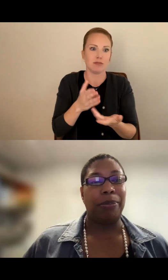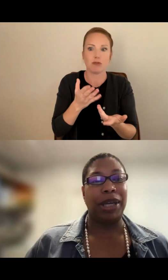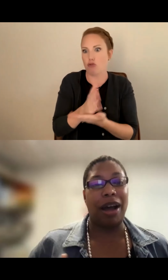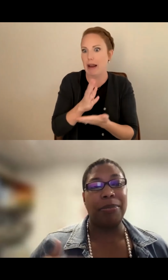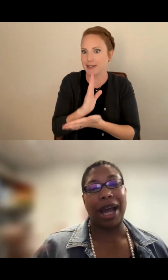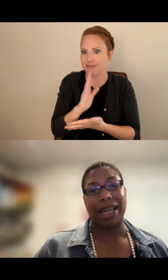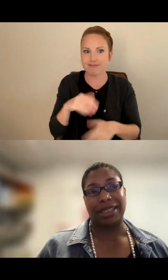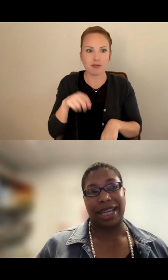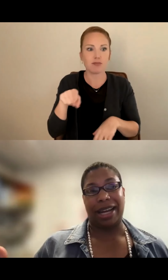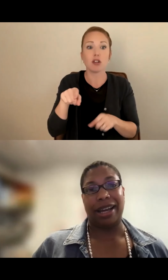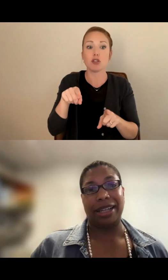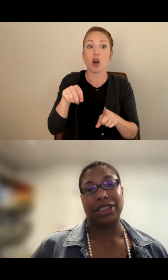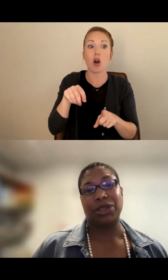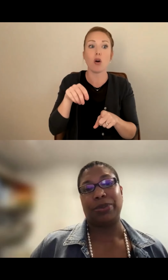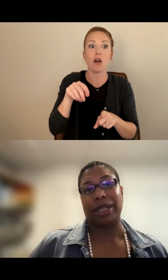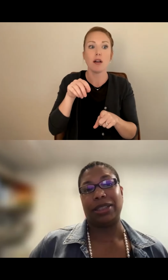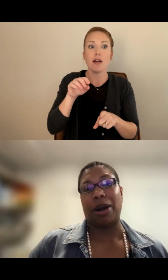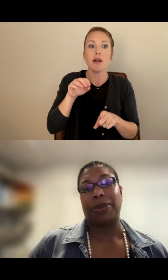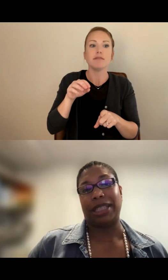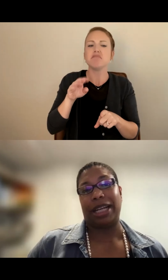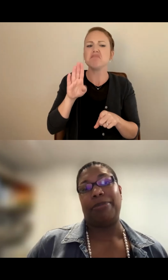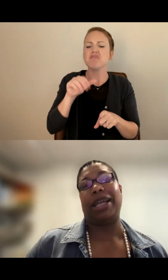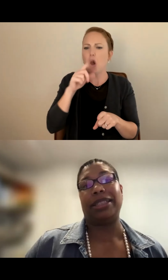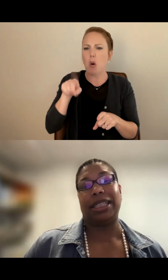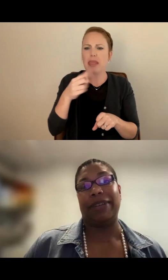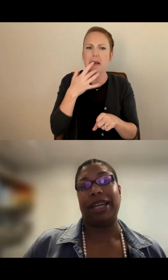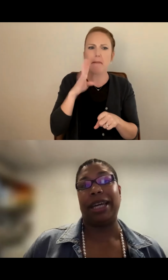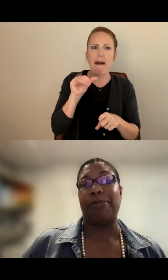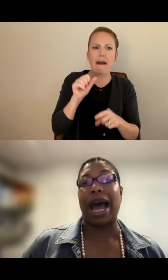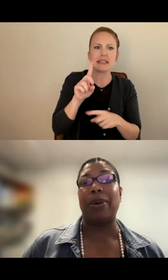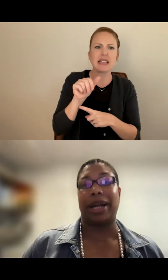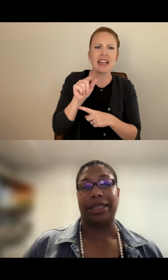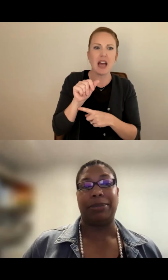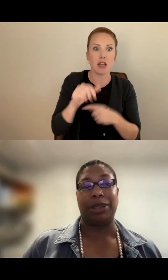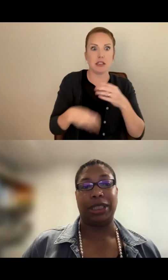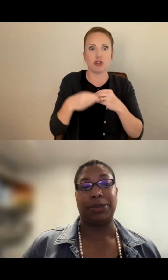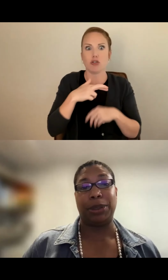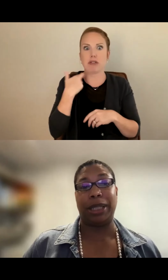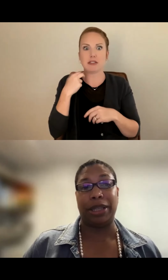Beyond bias data, additional risks are presented by the significant power asymmetries between